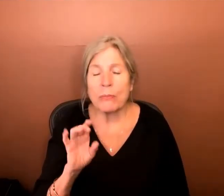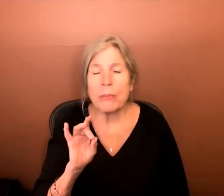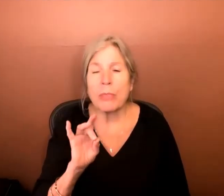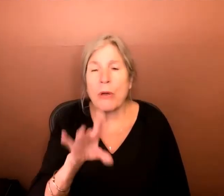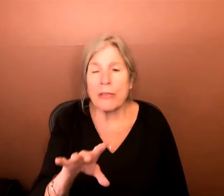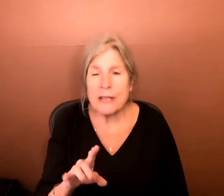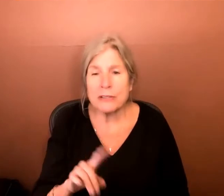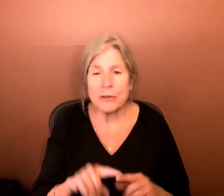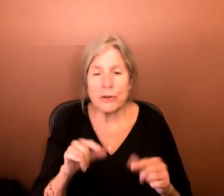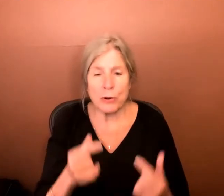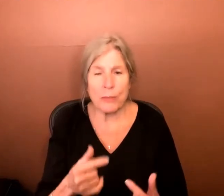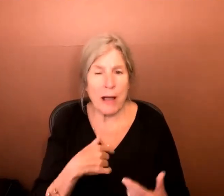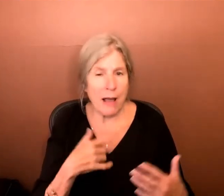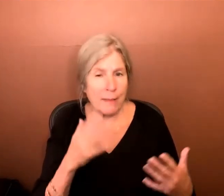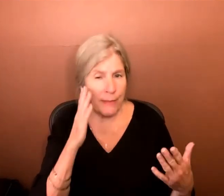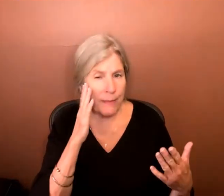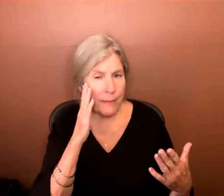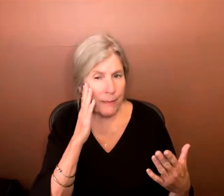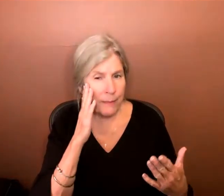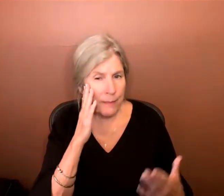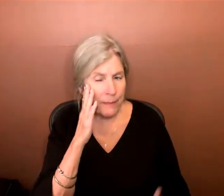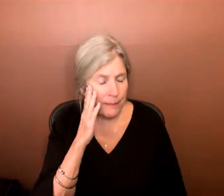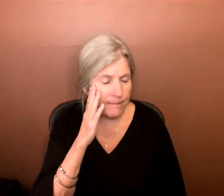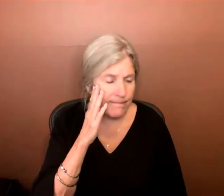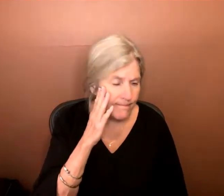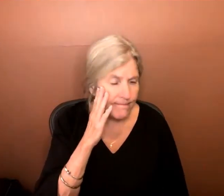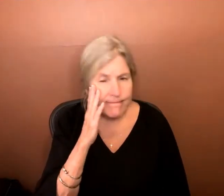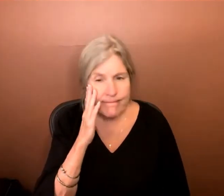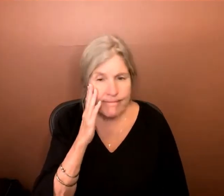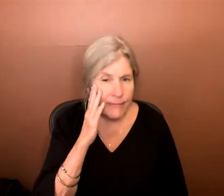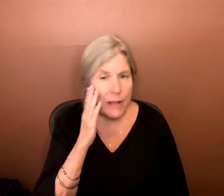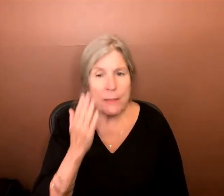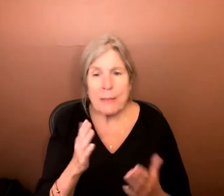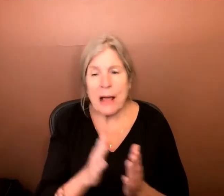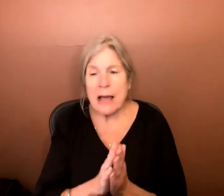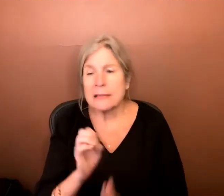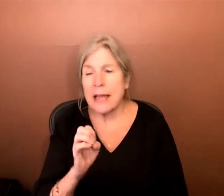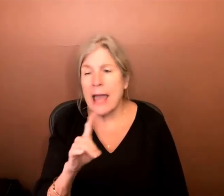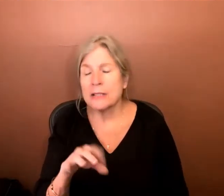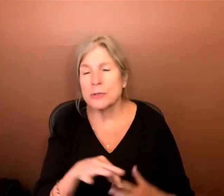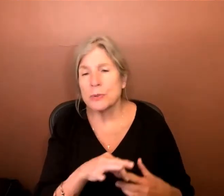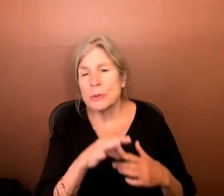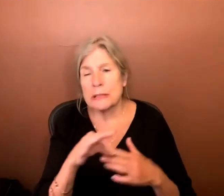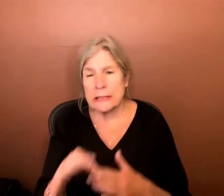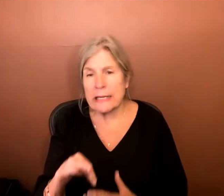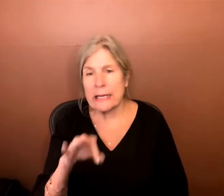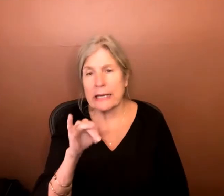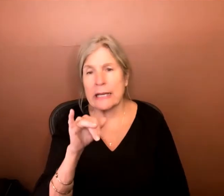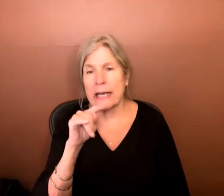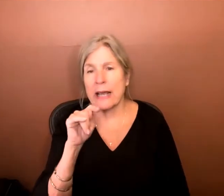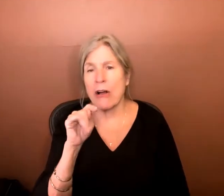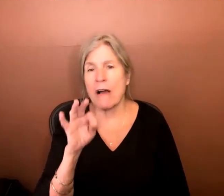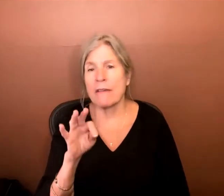group. I think maybe I'll ask Ed to lead it off in the answers